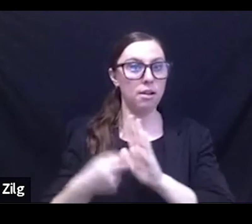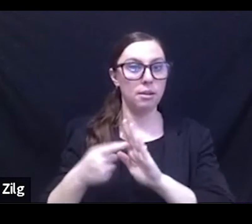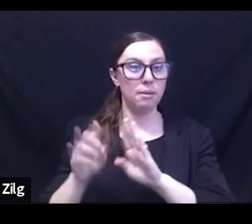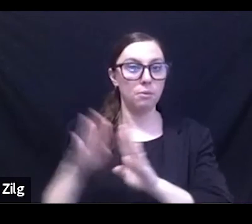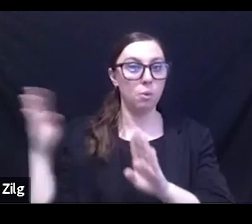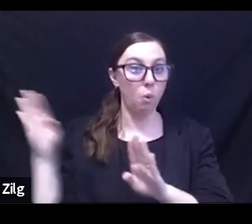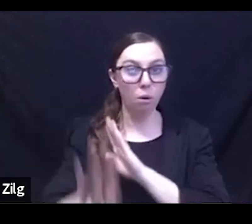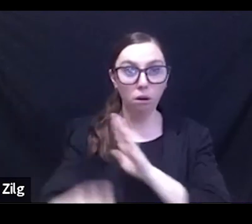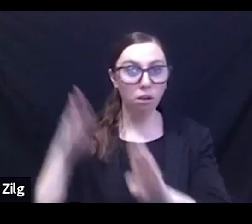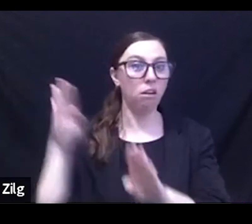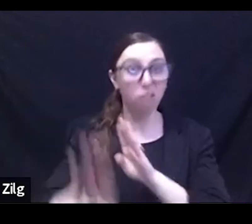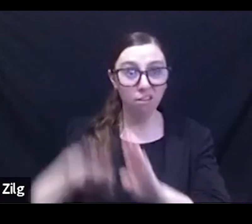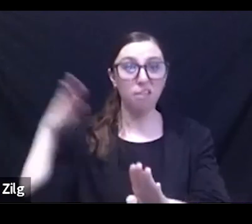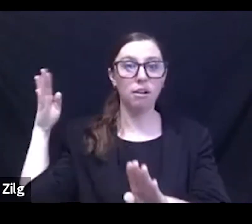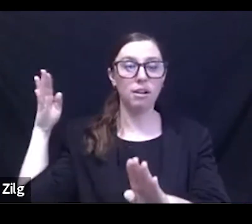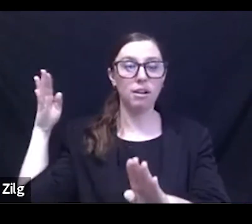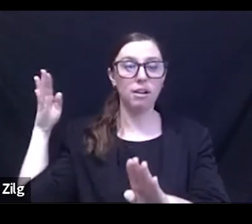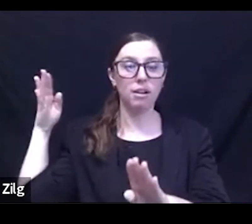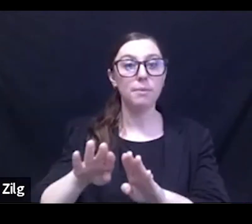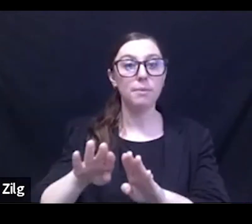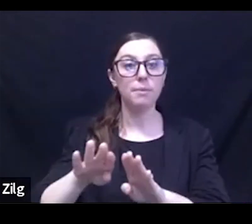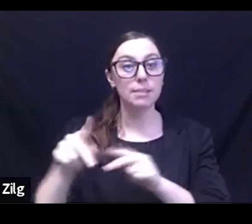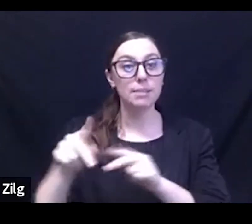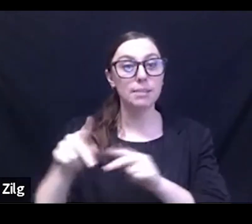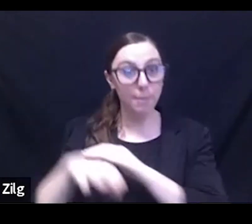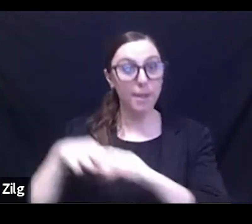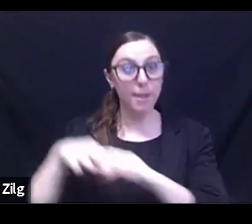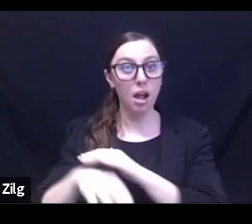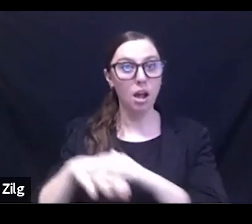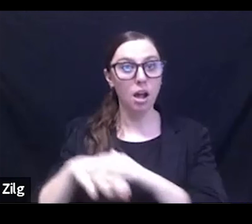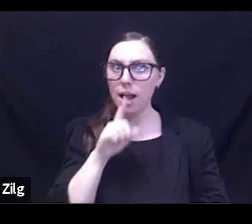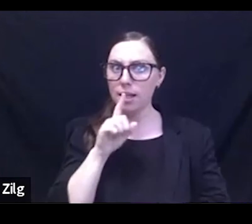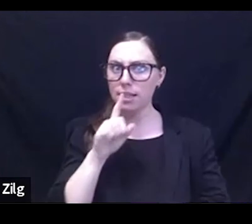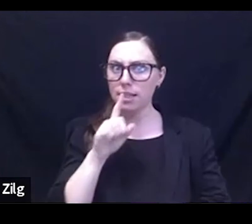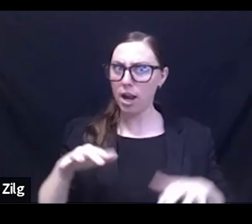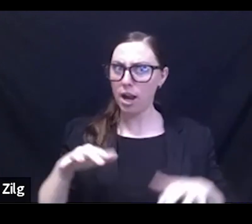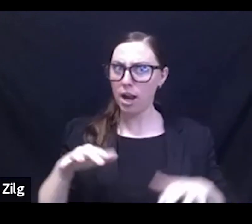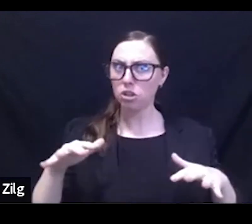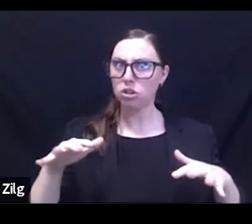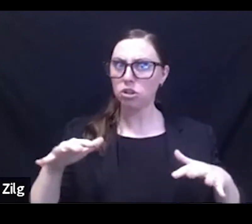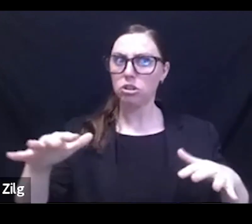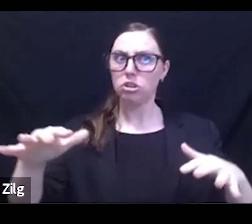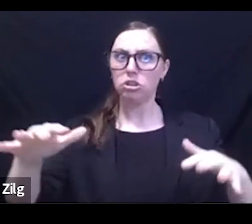offices where doors are slamming as people come in and out. It's a very anxious setting